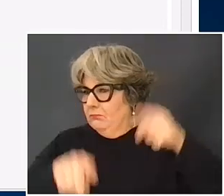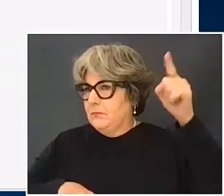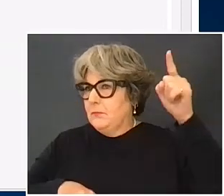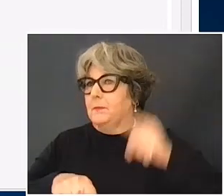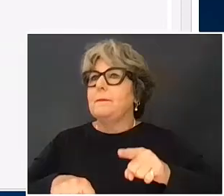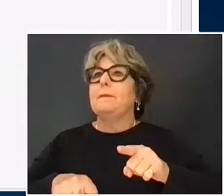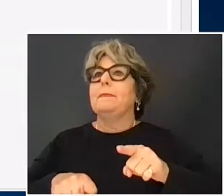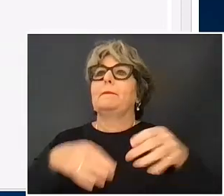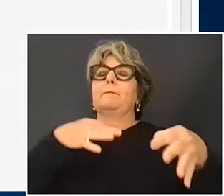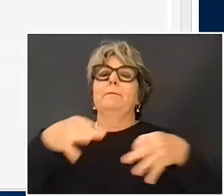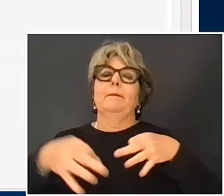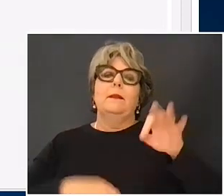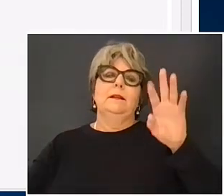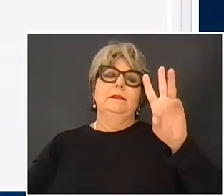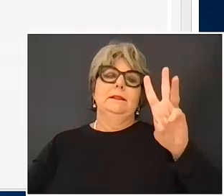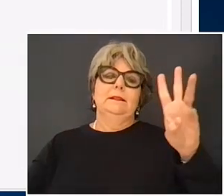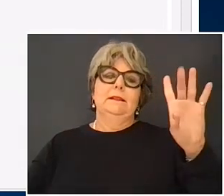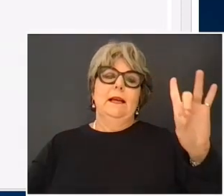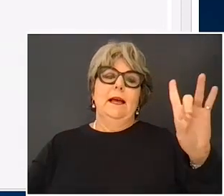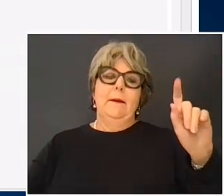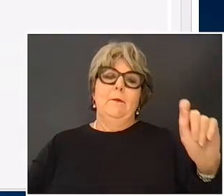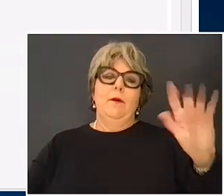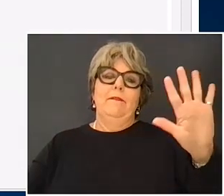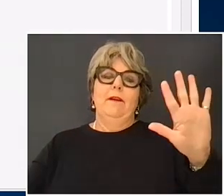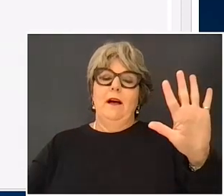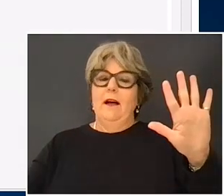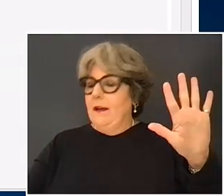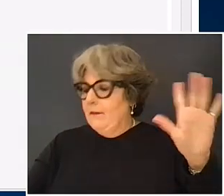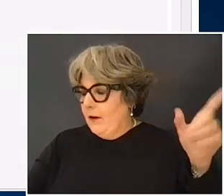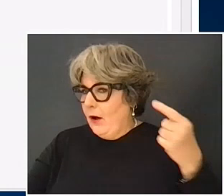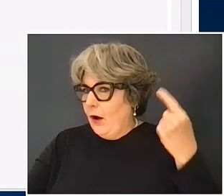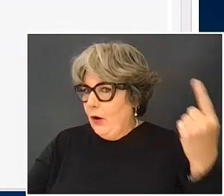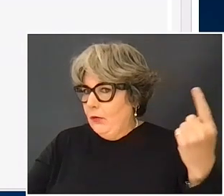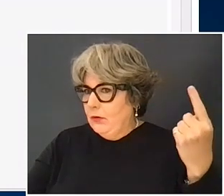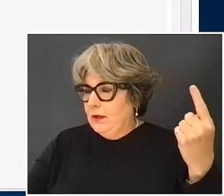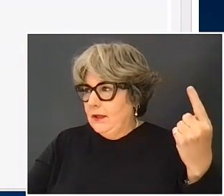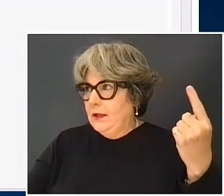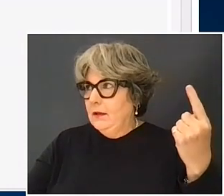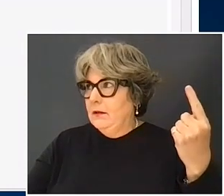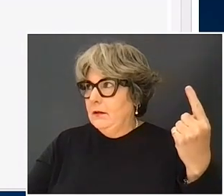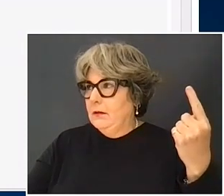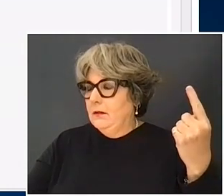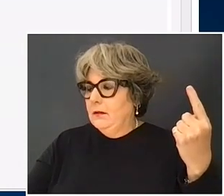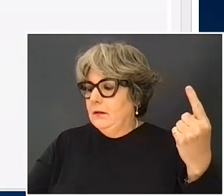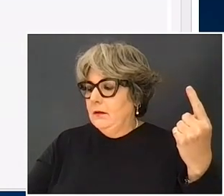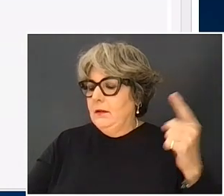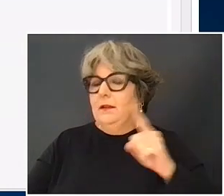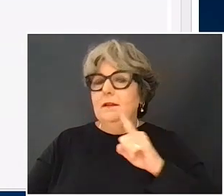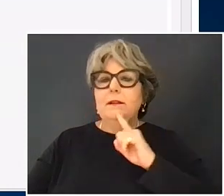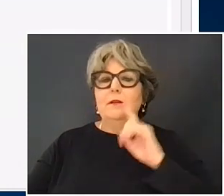668.5 only involves cases where there's actual instruction going on.